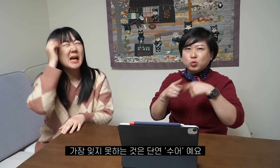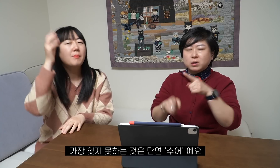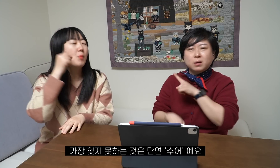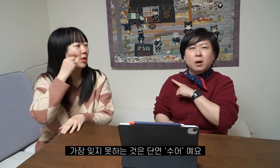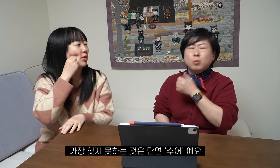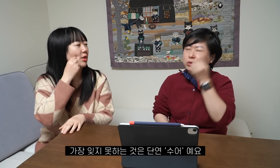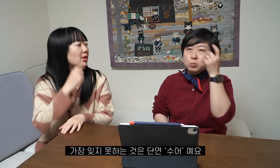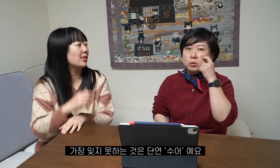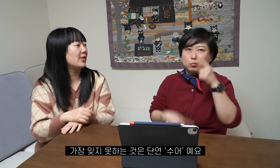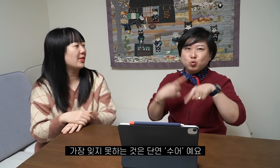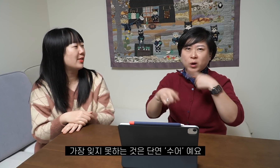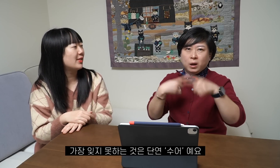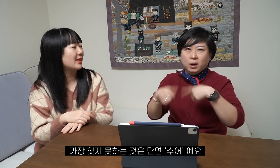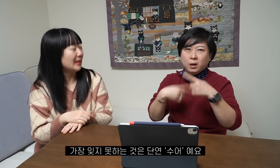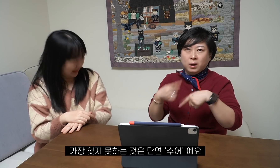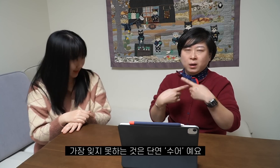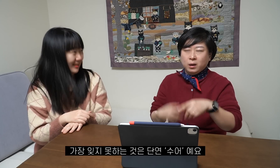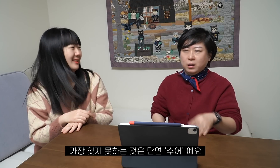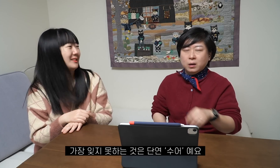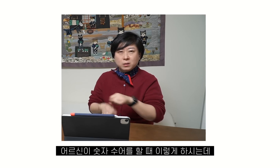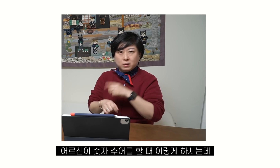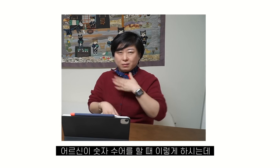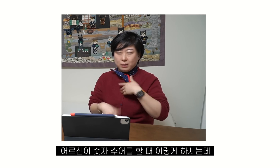The thing I can’t forget the most is definitely ‘sign language’.